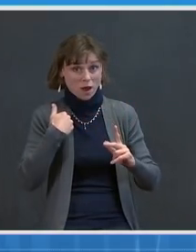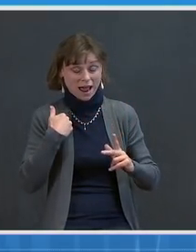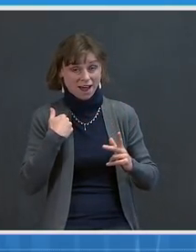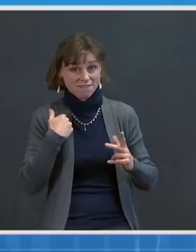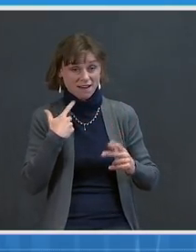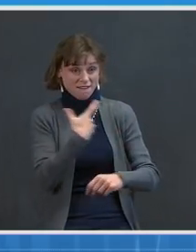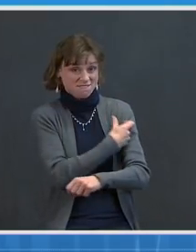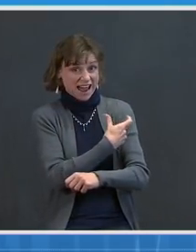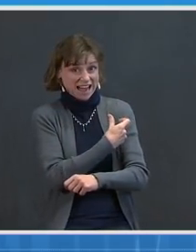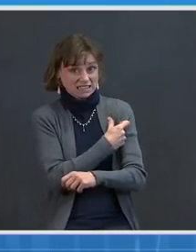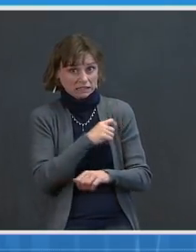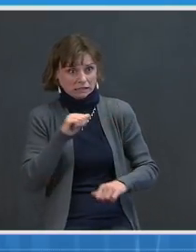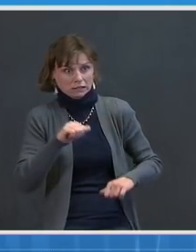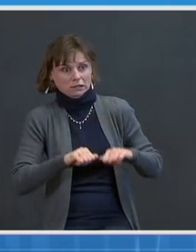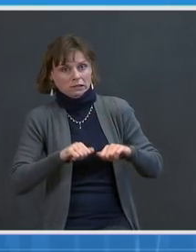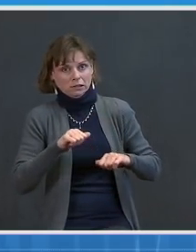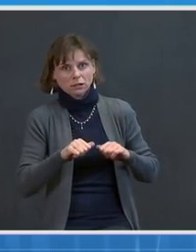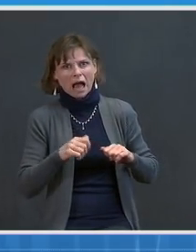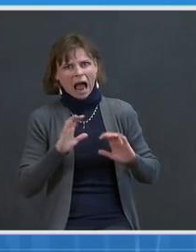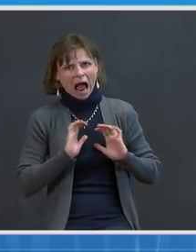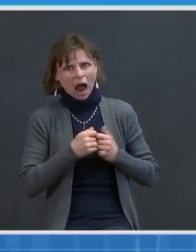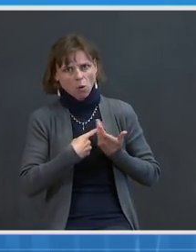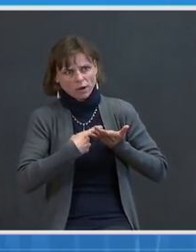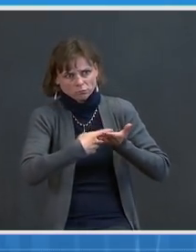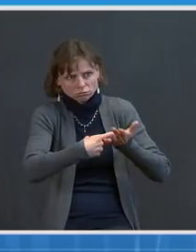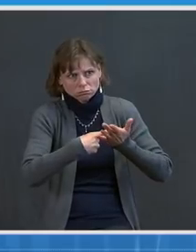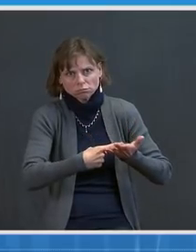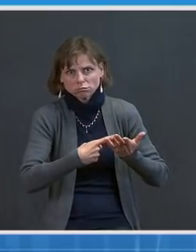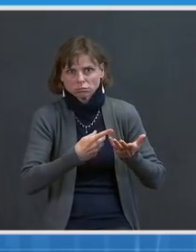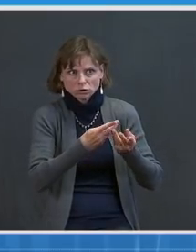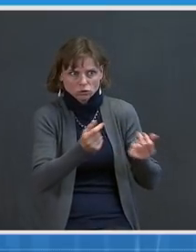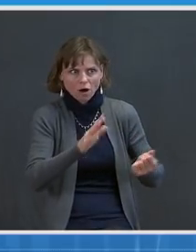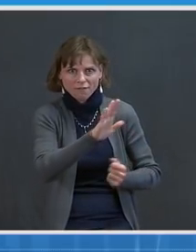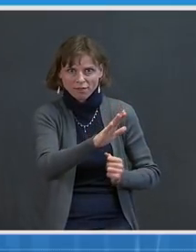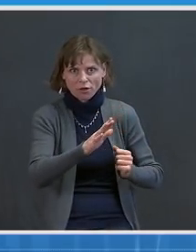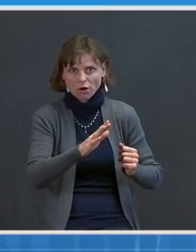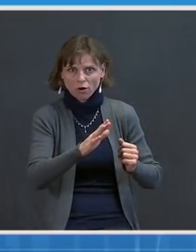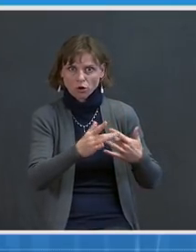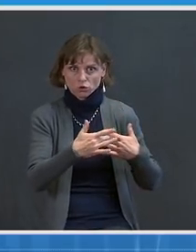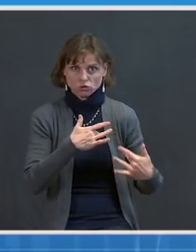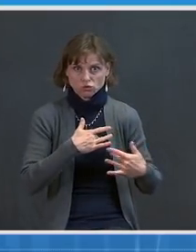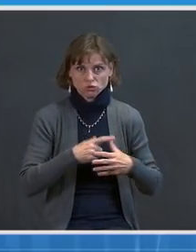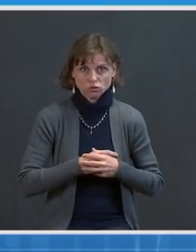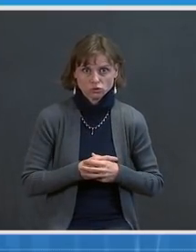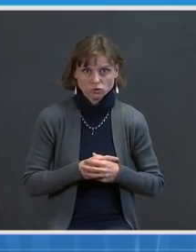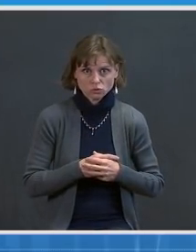There's a lot of work going on so that we can actually delay the period of time where people don't want the --